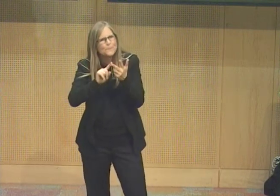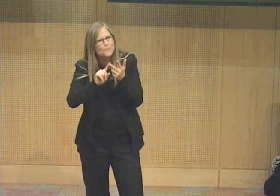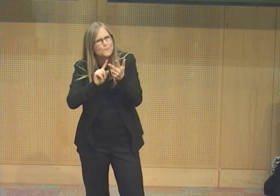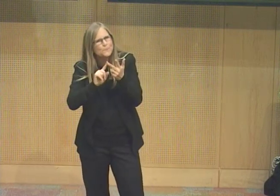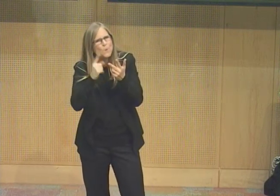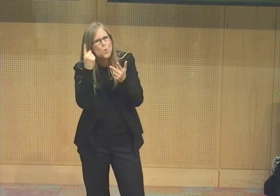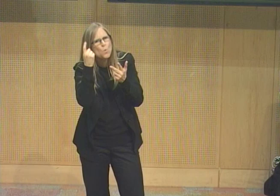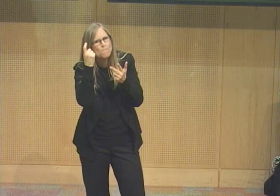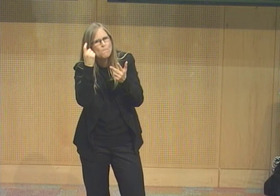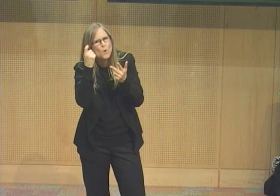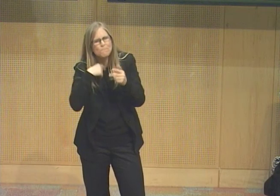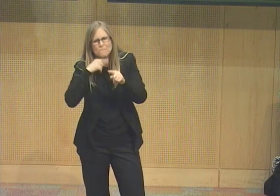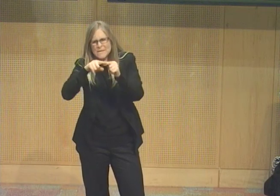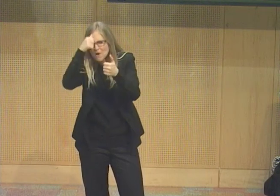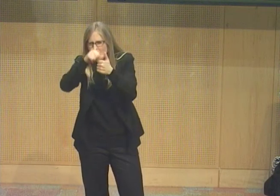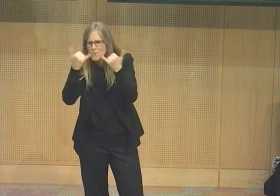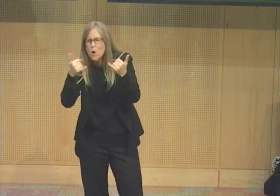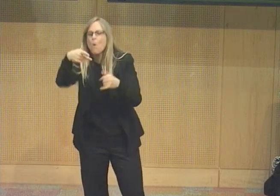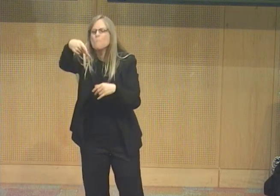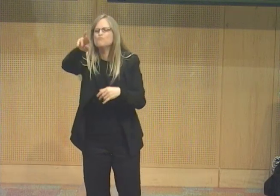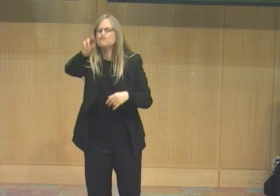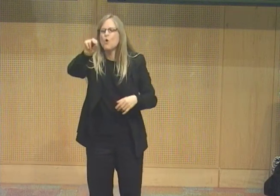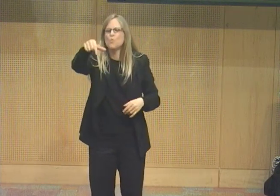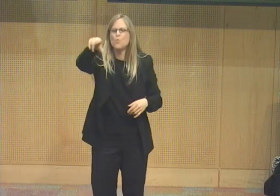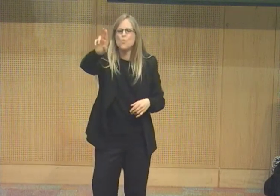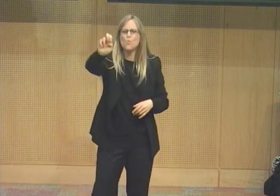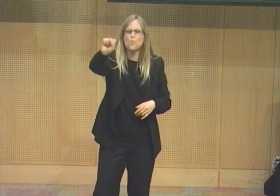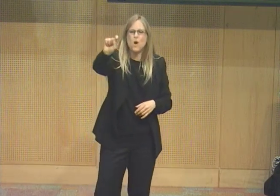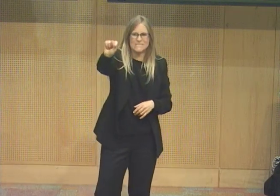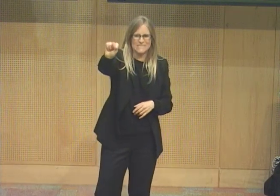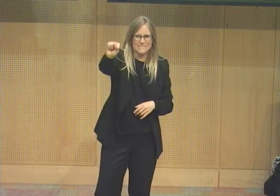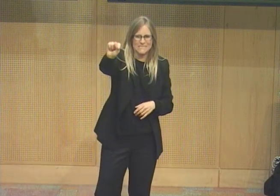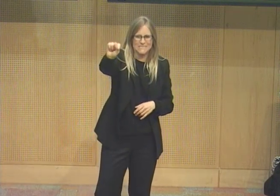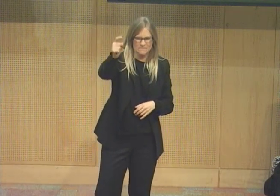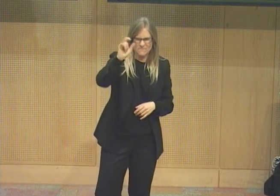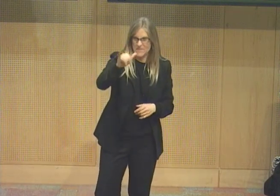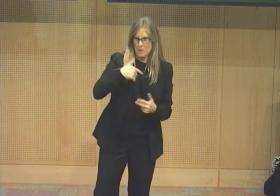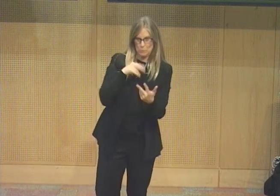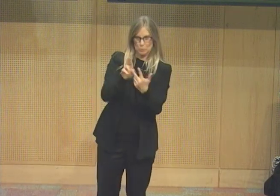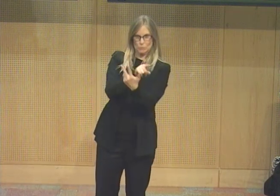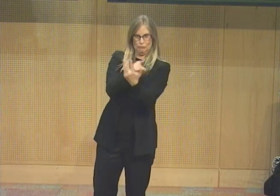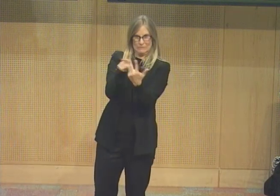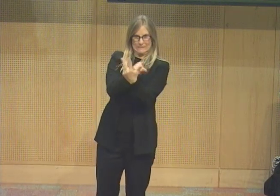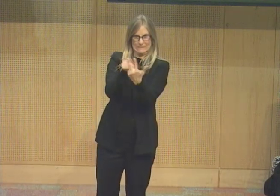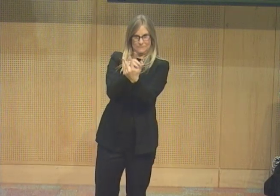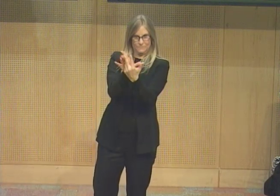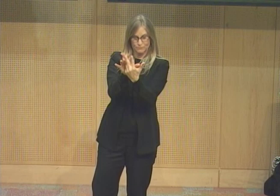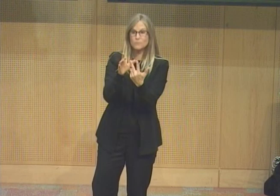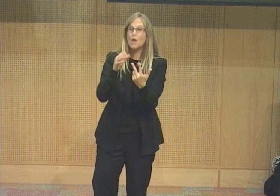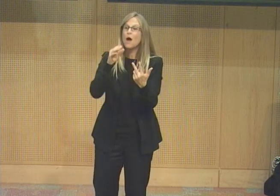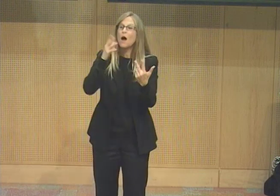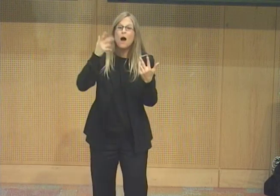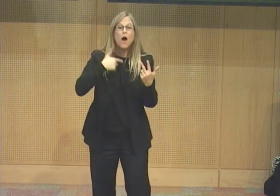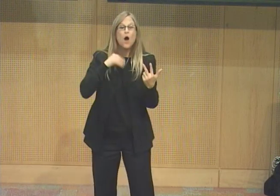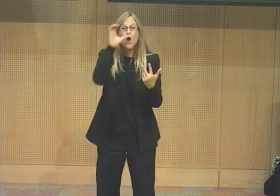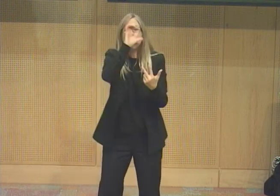What was...? There was another one. And ProQuest. So those three search engines were employed.